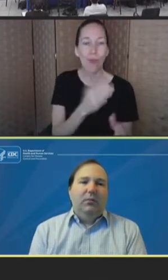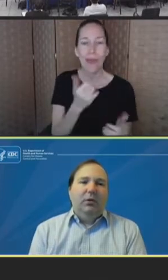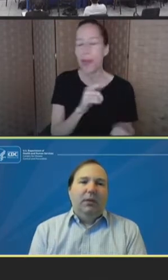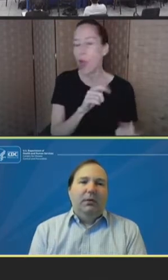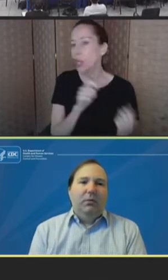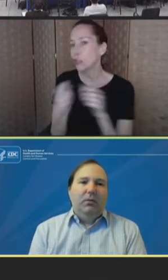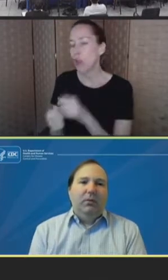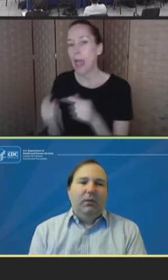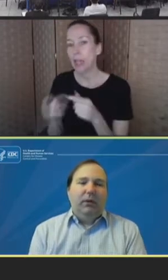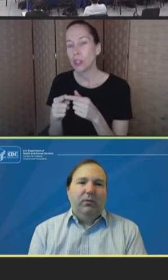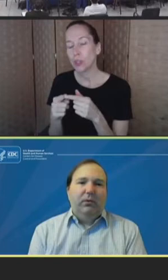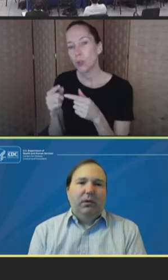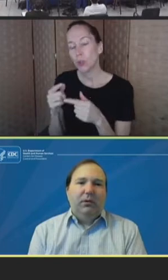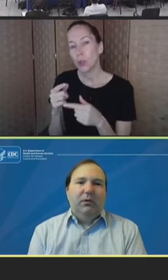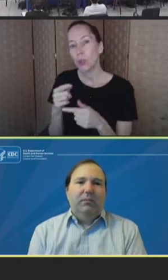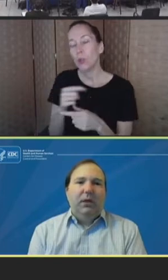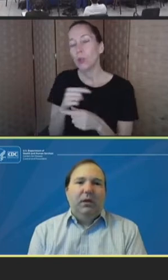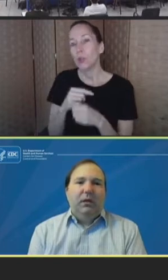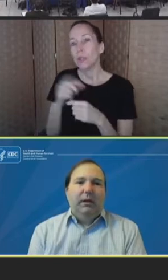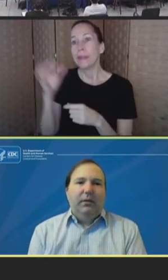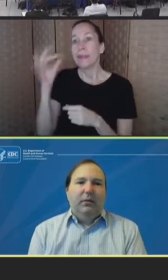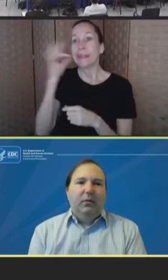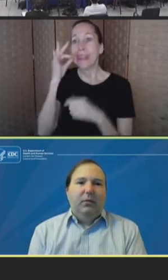predominant preferred route for adults. And so,